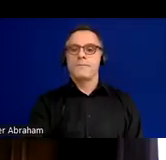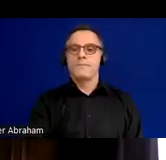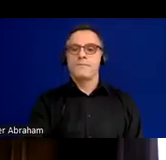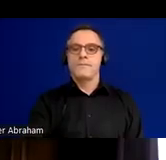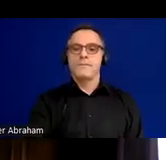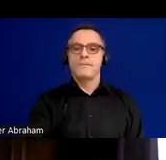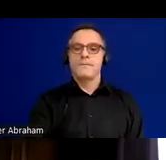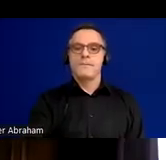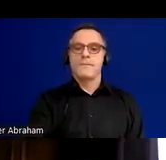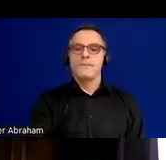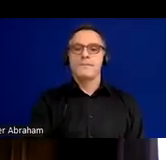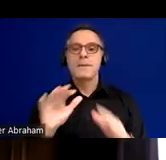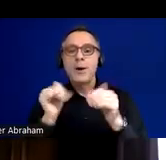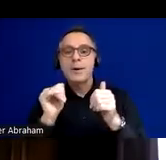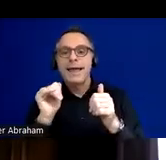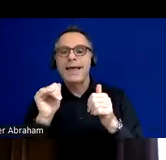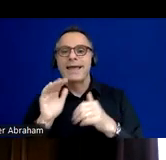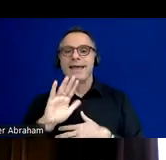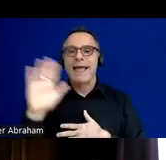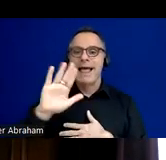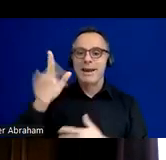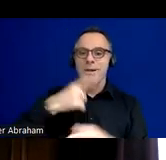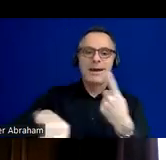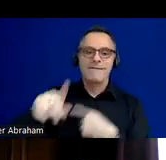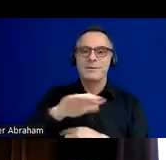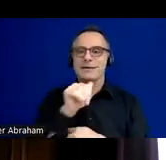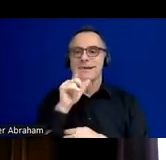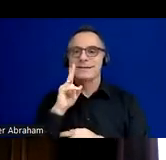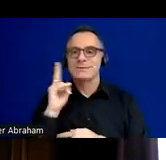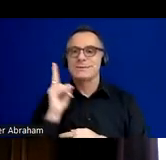having me. Hello everybody. It's really nice to see a couple of familiar names in the audience.